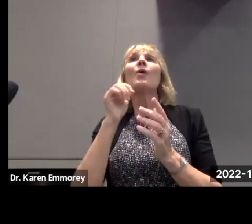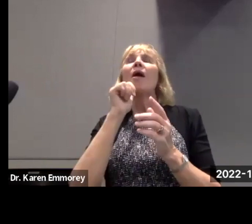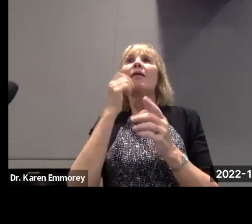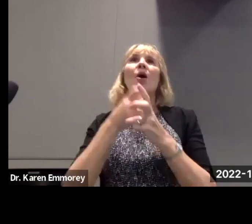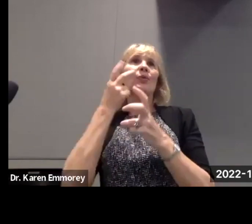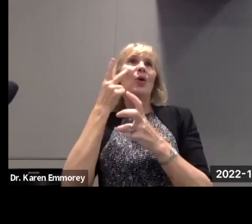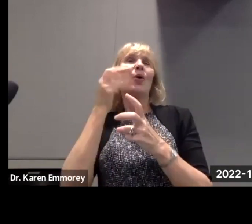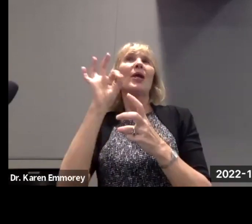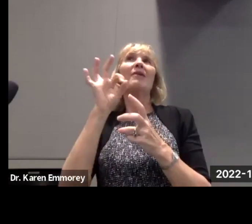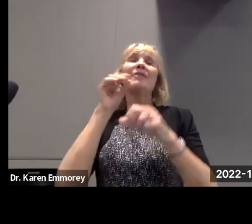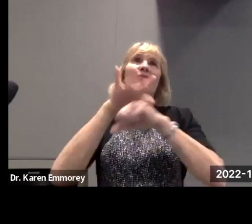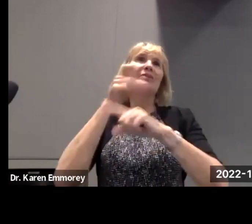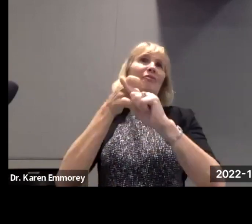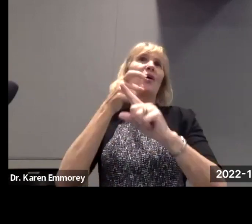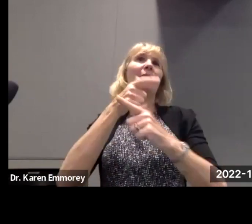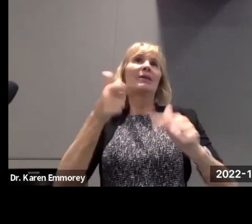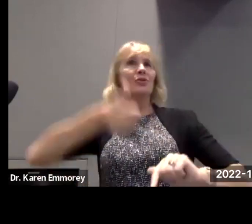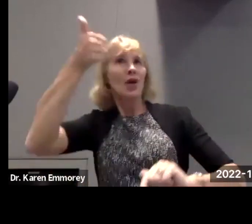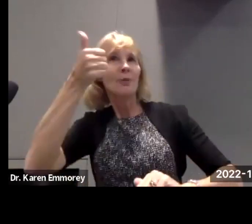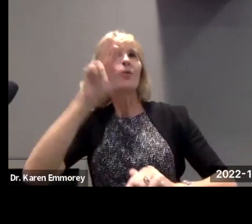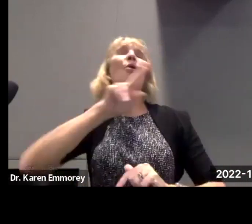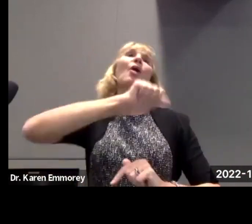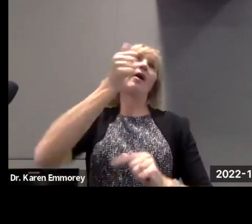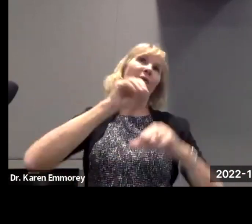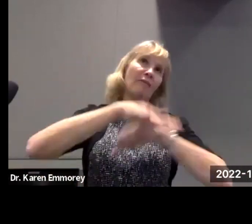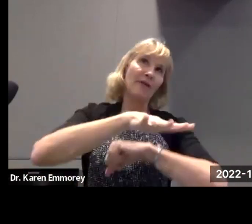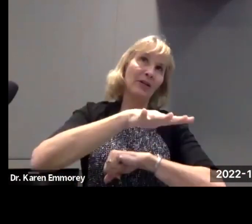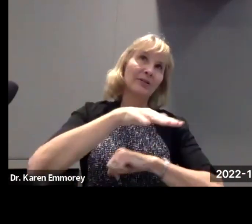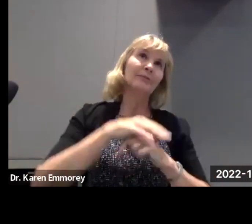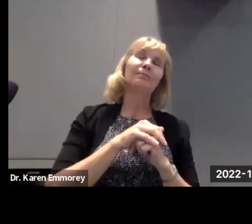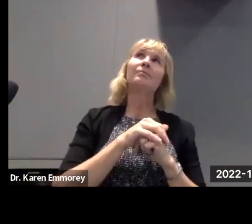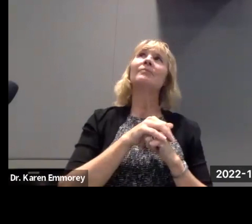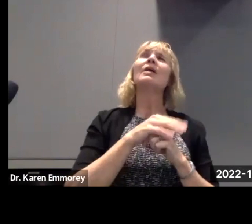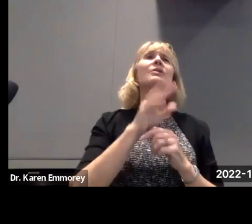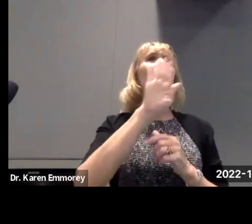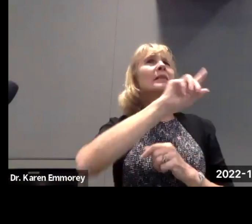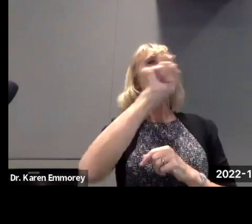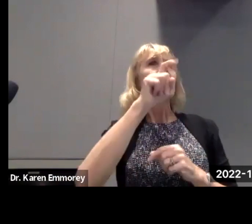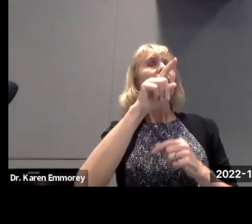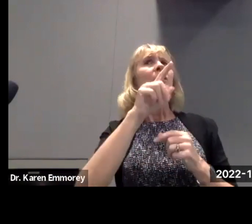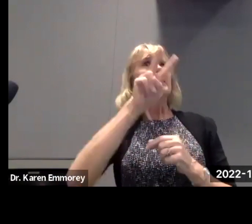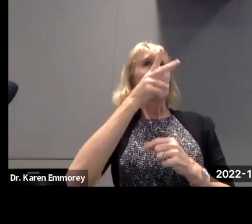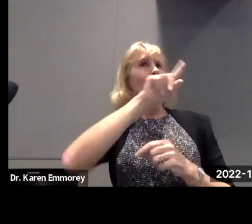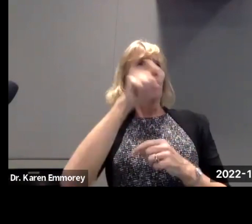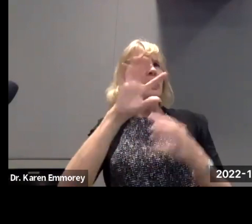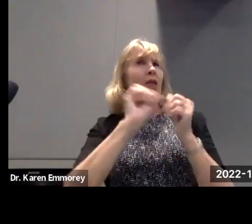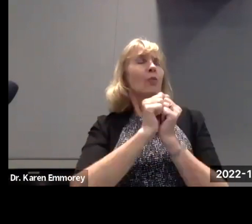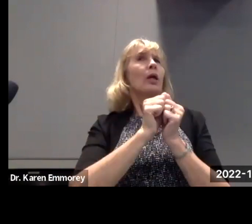So um so right it.